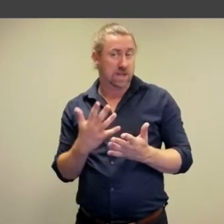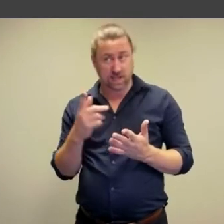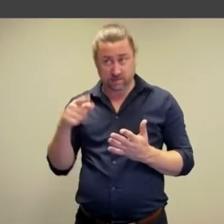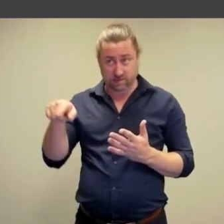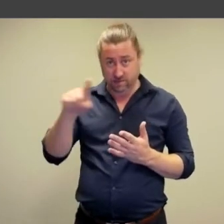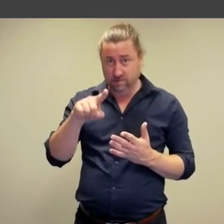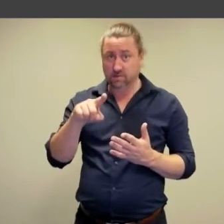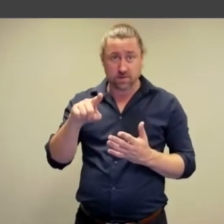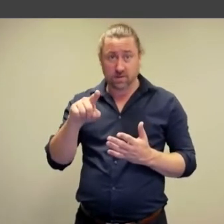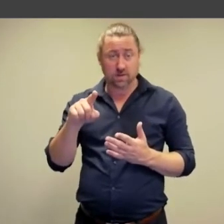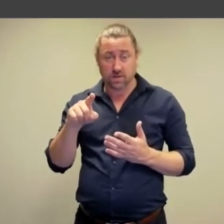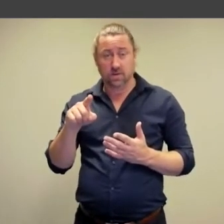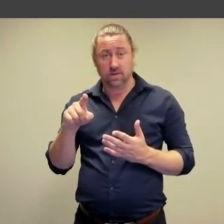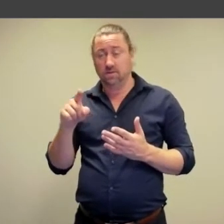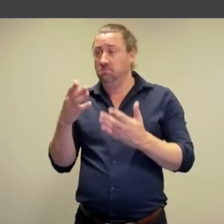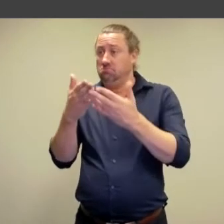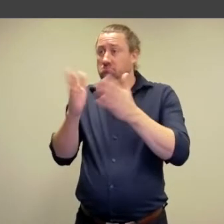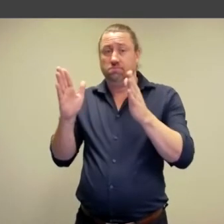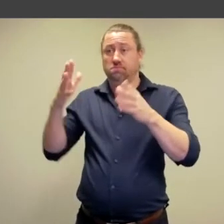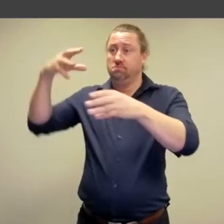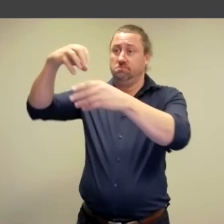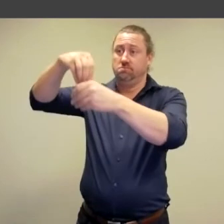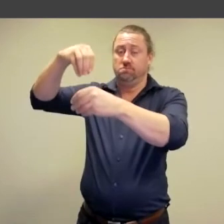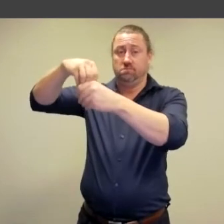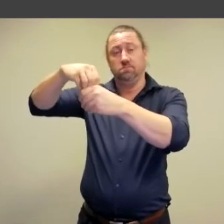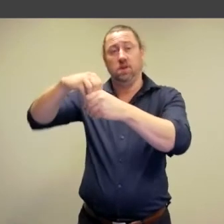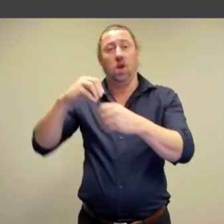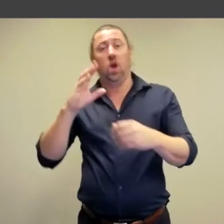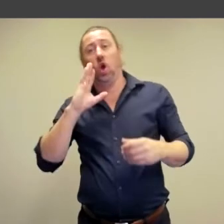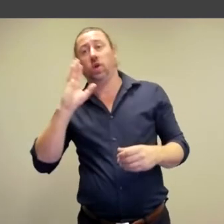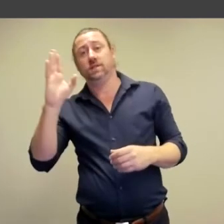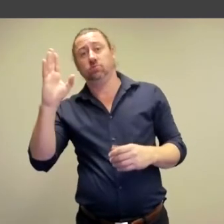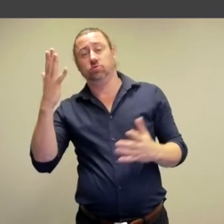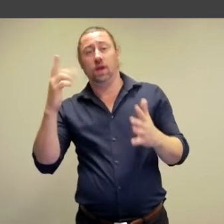unavoidable spectre